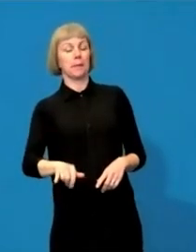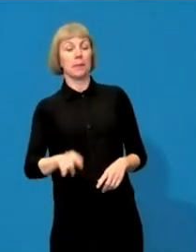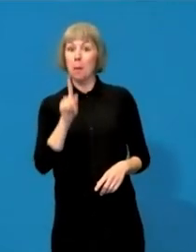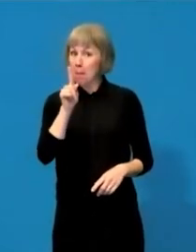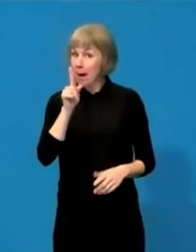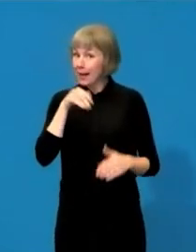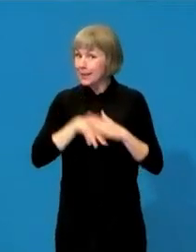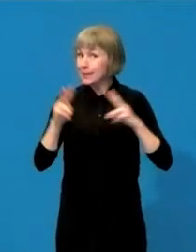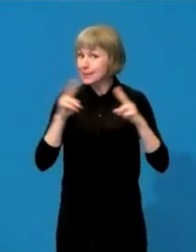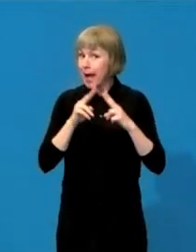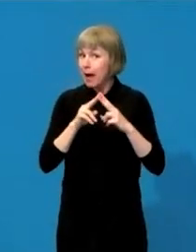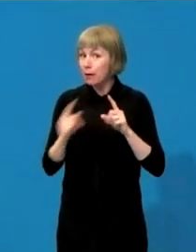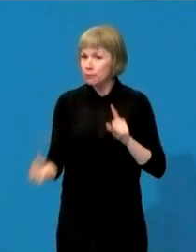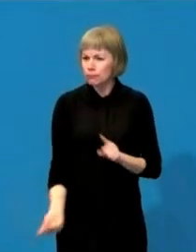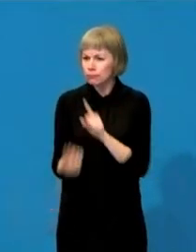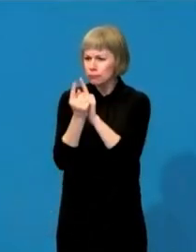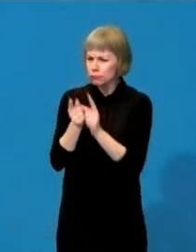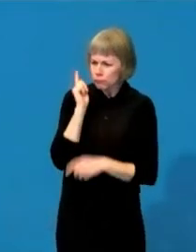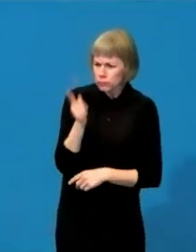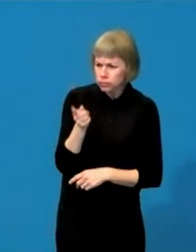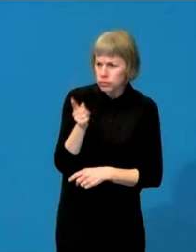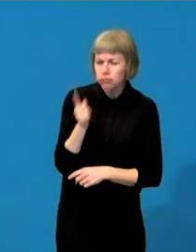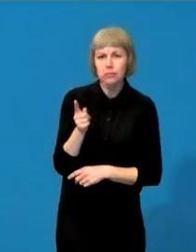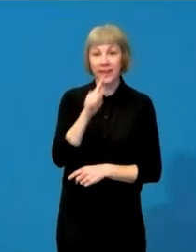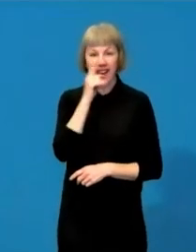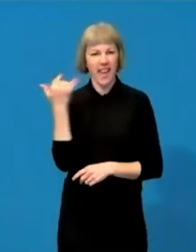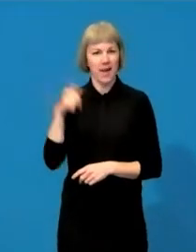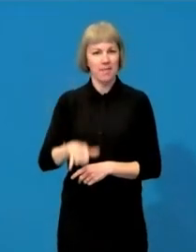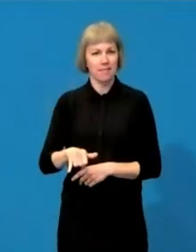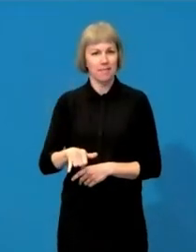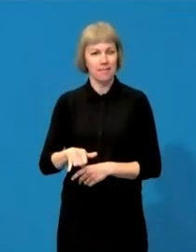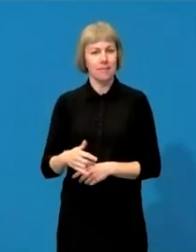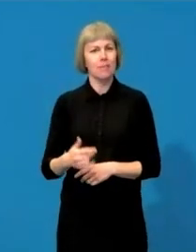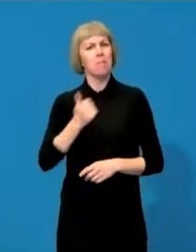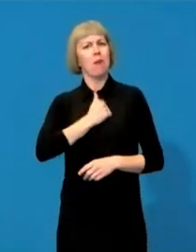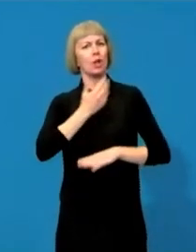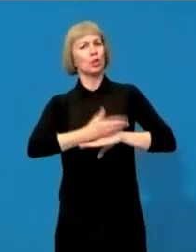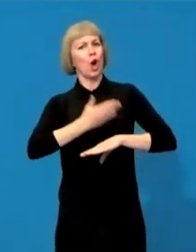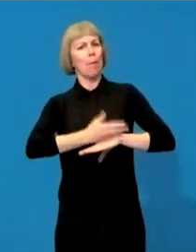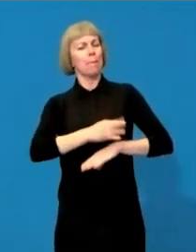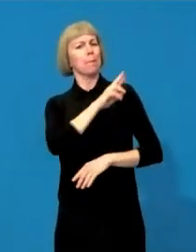Yeah. MR BEDFORD: And it's my job as an older brother to keep them in line and